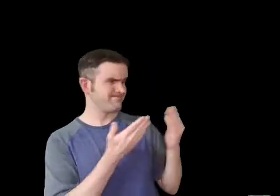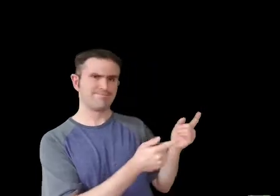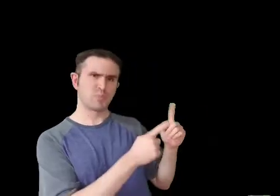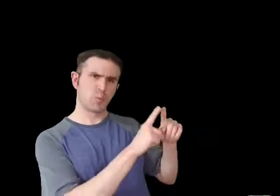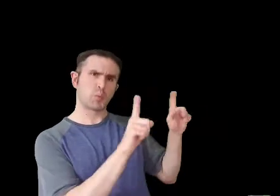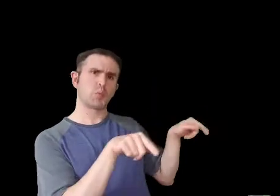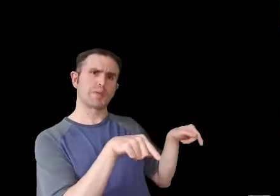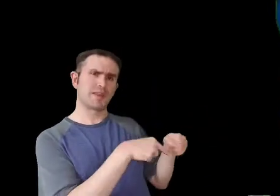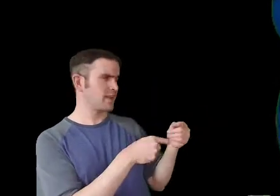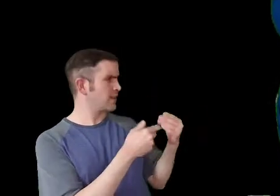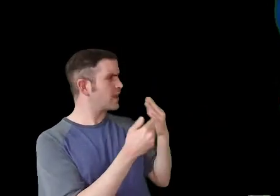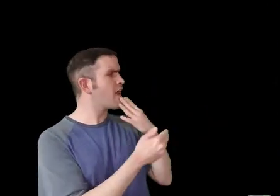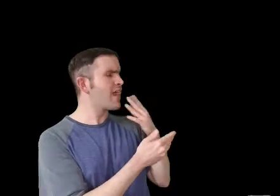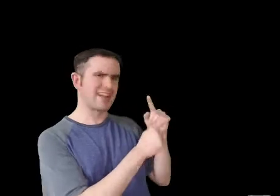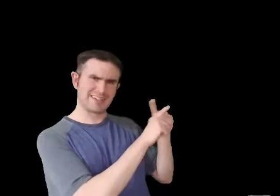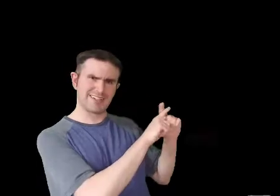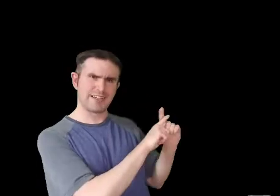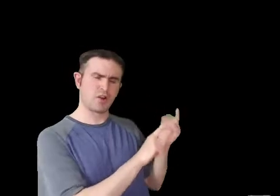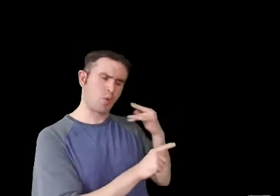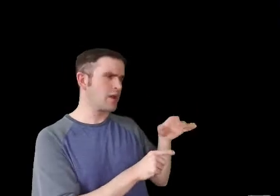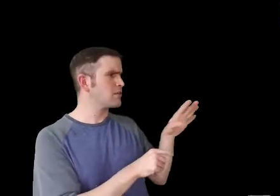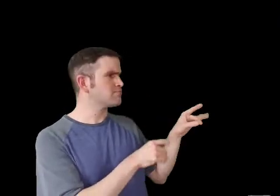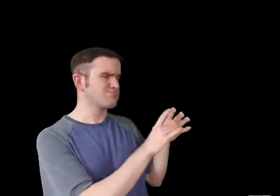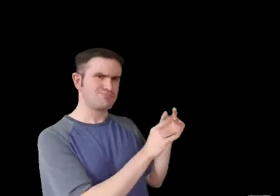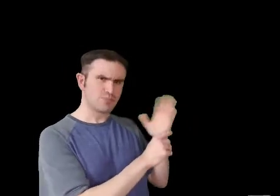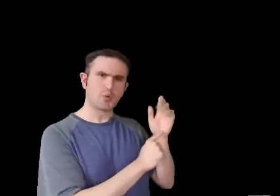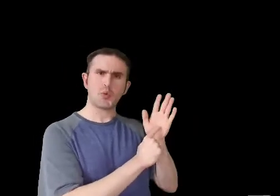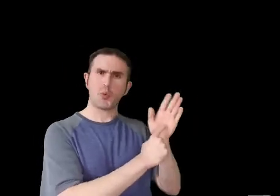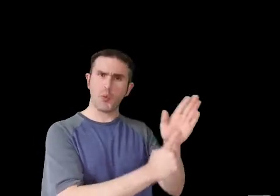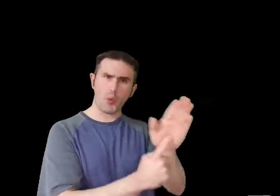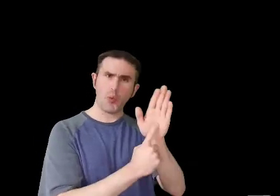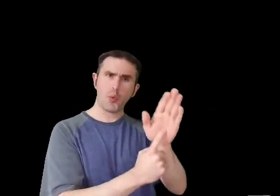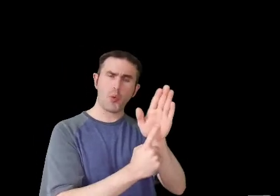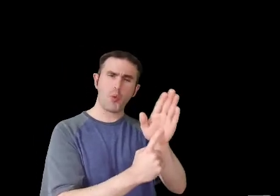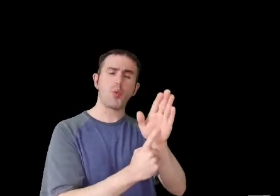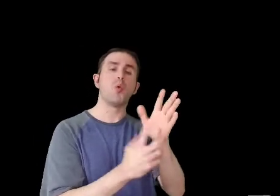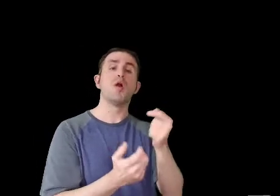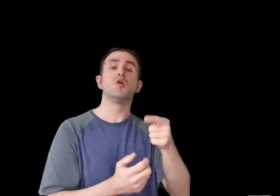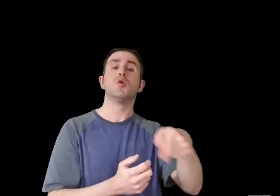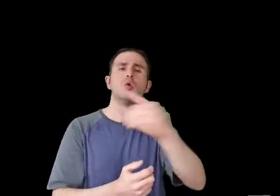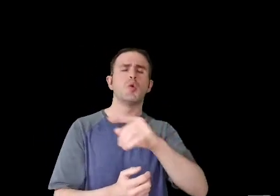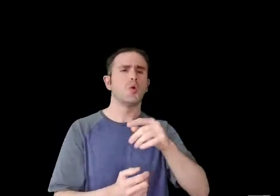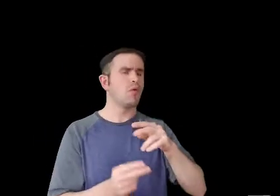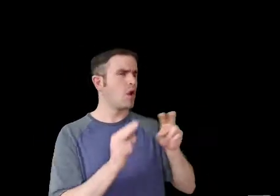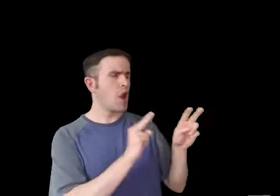we'll go through here each of these colors and I'll ask you what you think